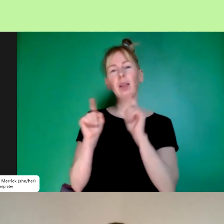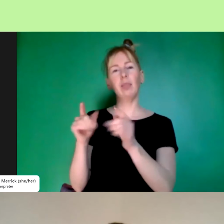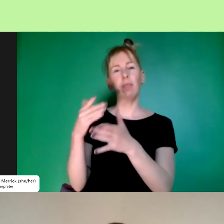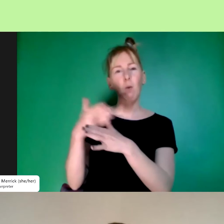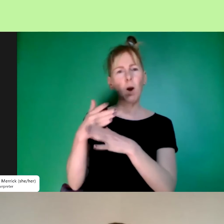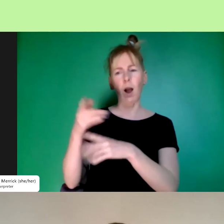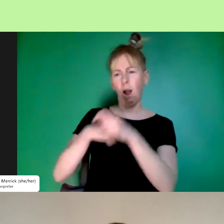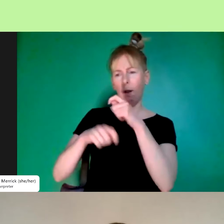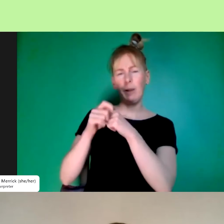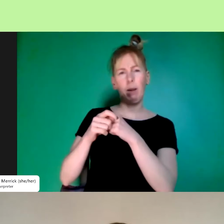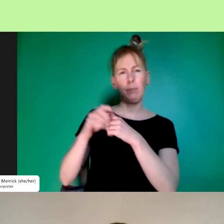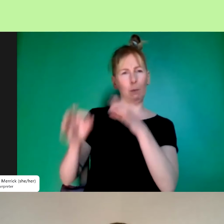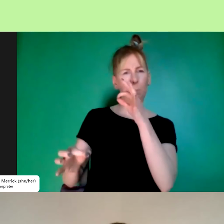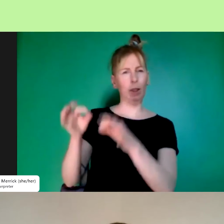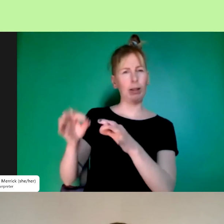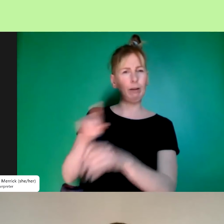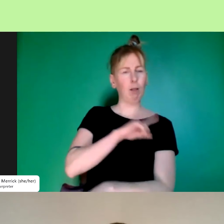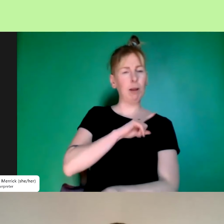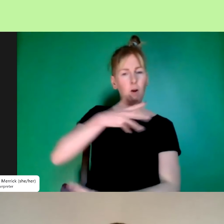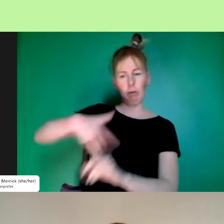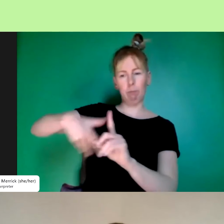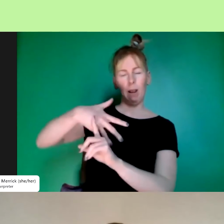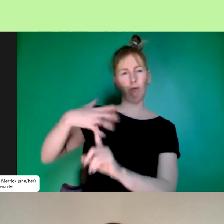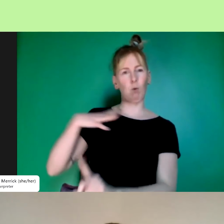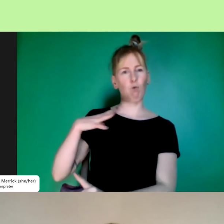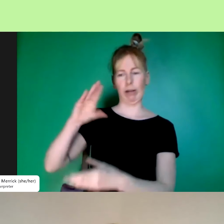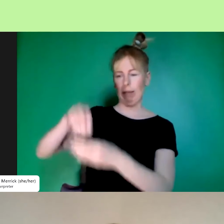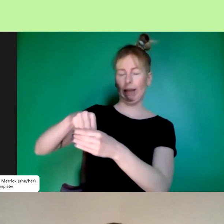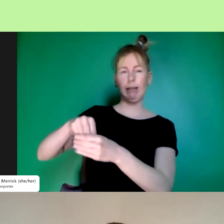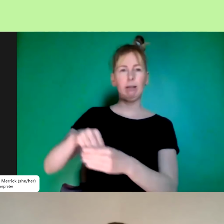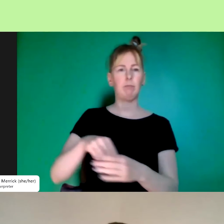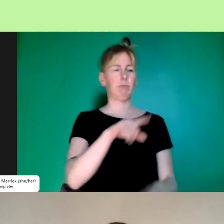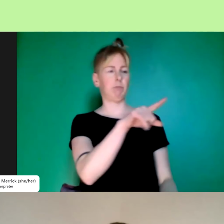there's like a whitewash that happens with like, historically how white people painted